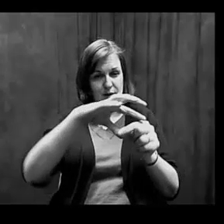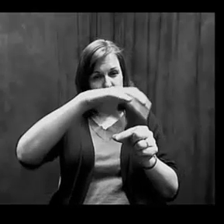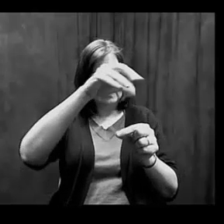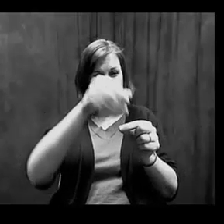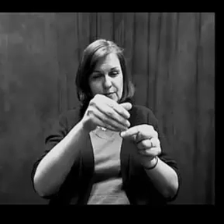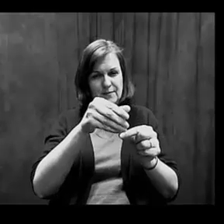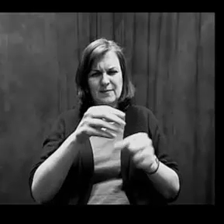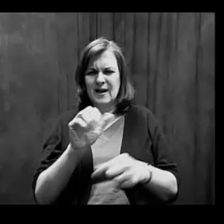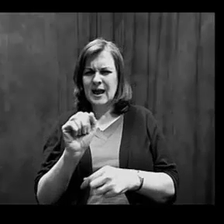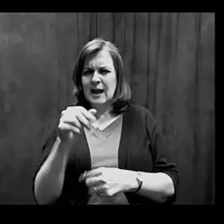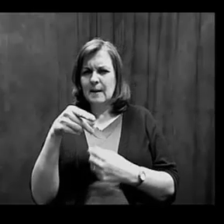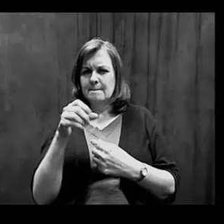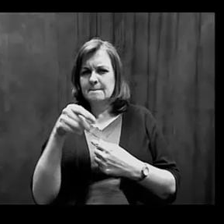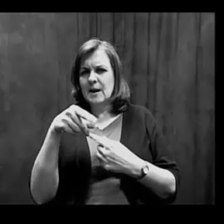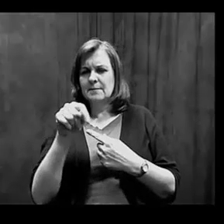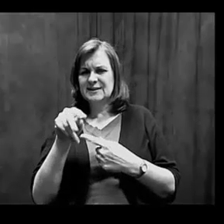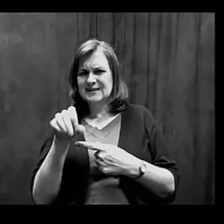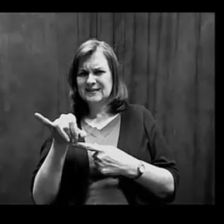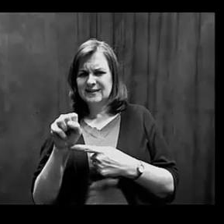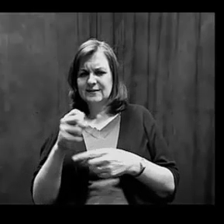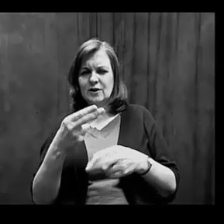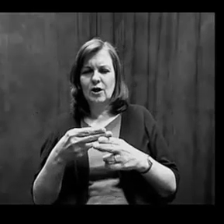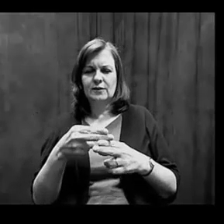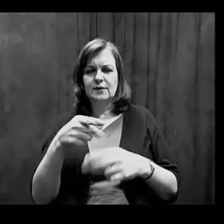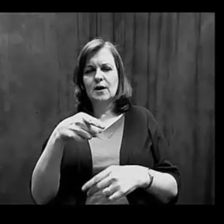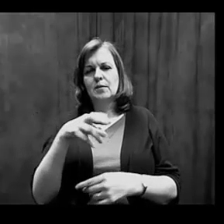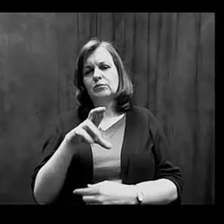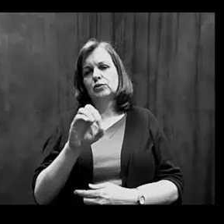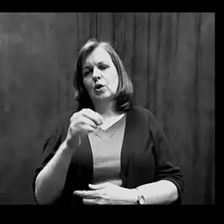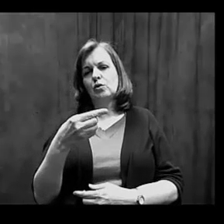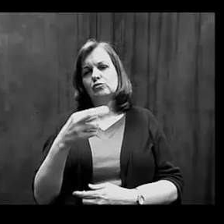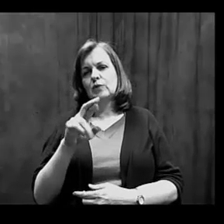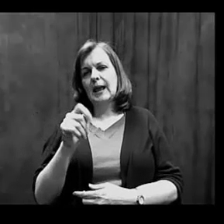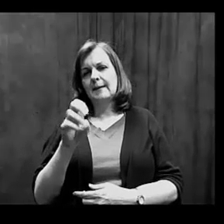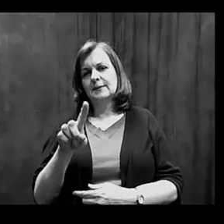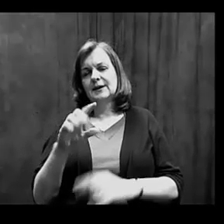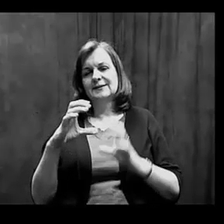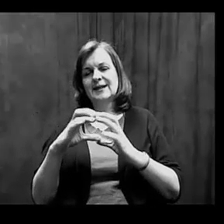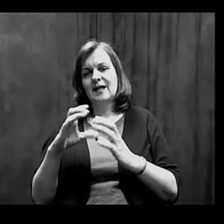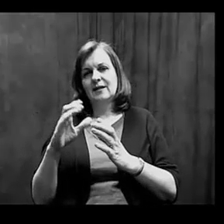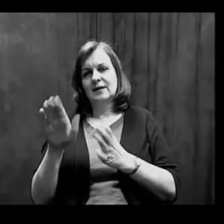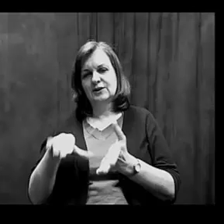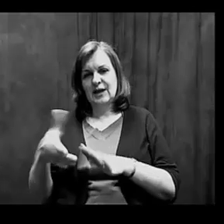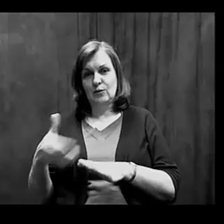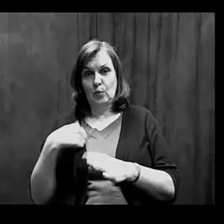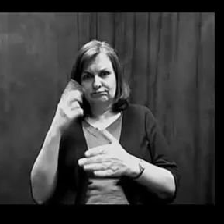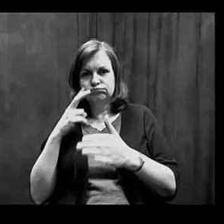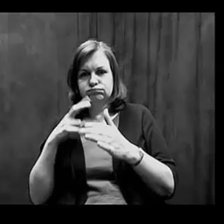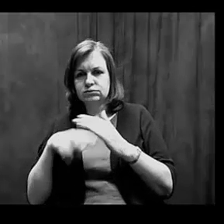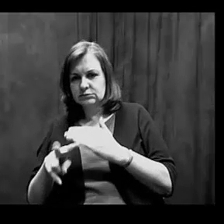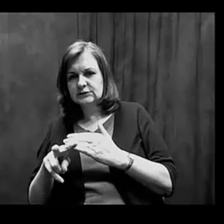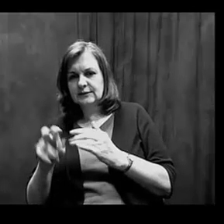This is simply programmed cell death it means that you have a digestive